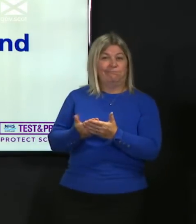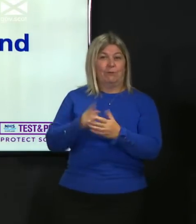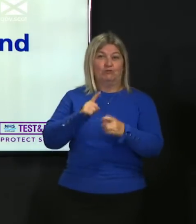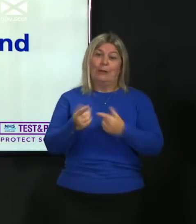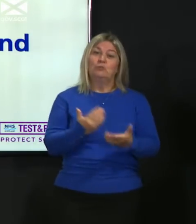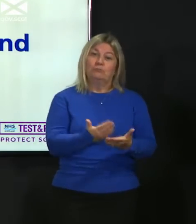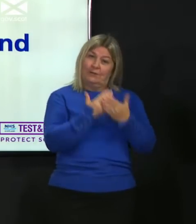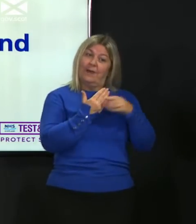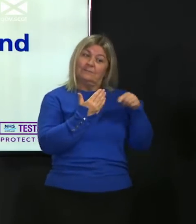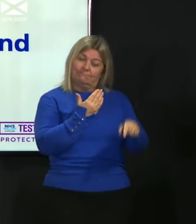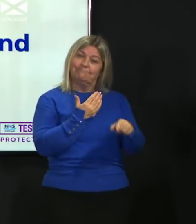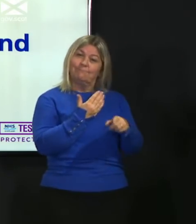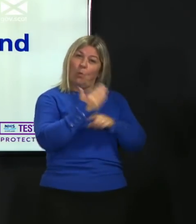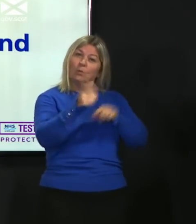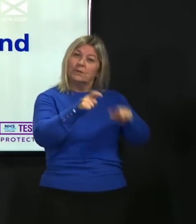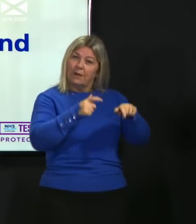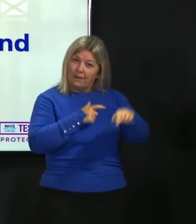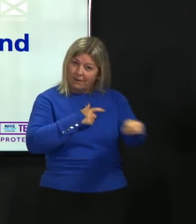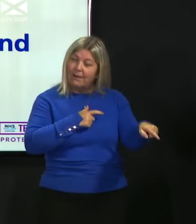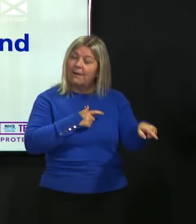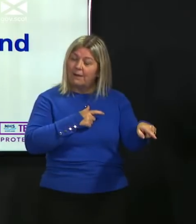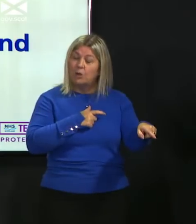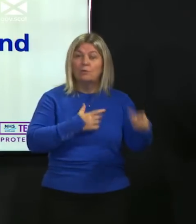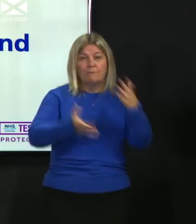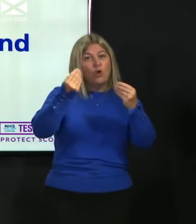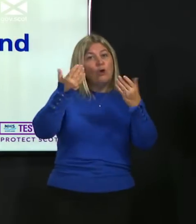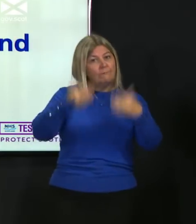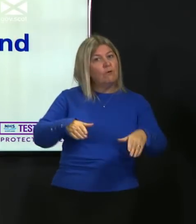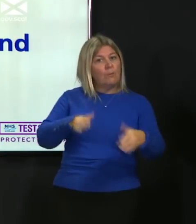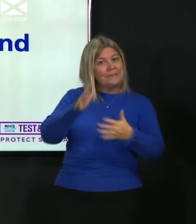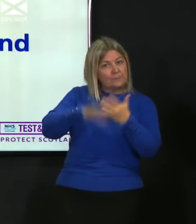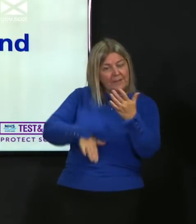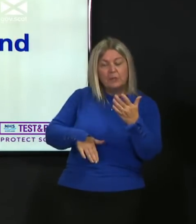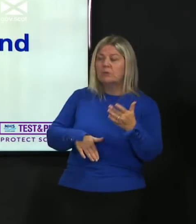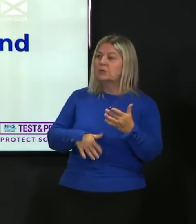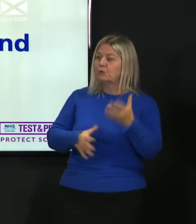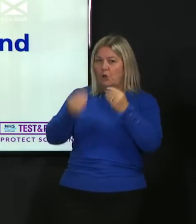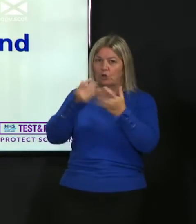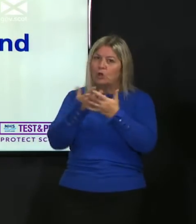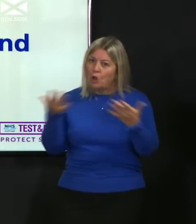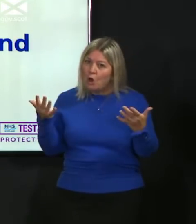We've made sure that we've learned our lessons as we've gone along, because this is a new virus.